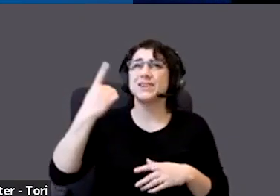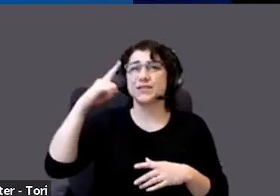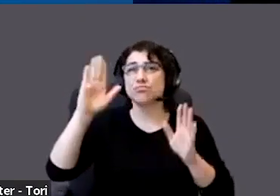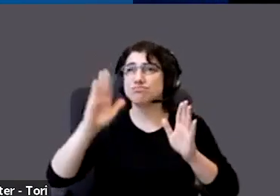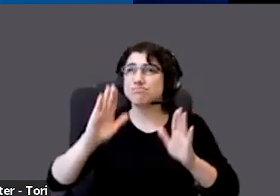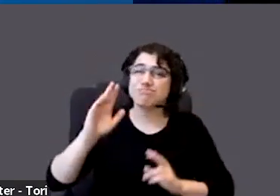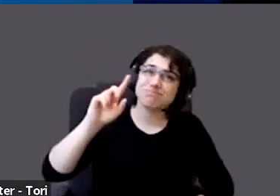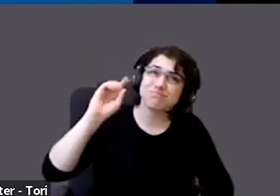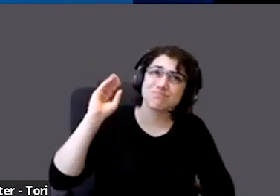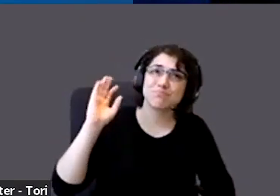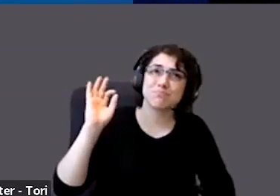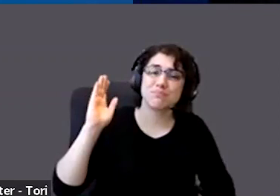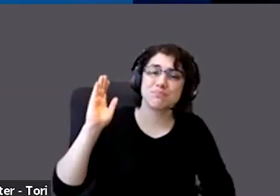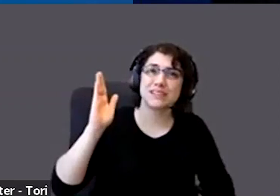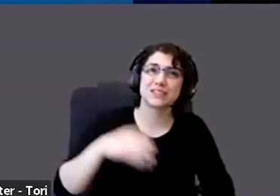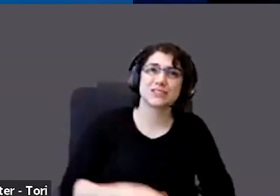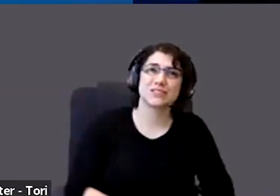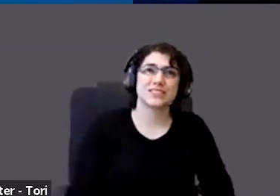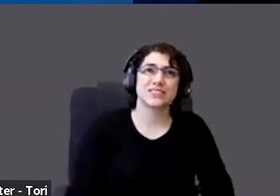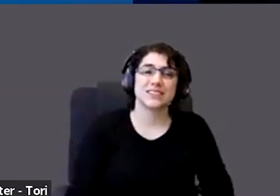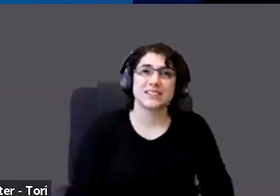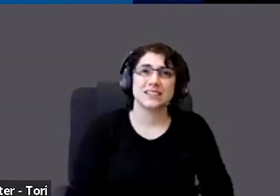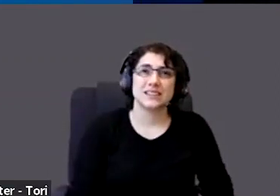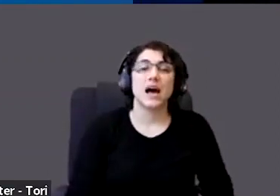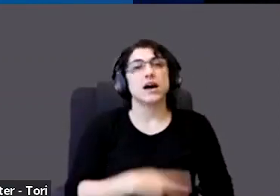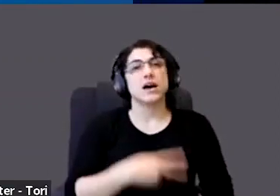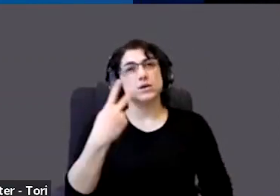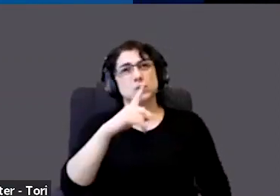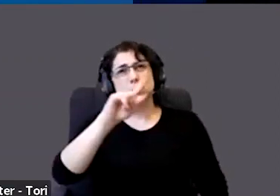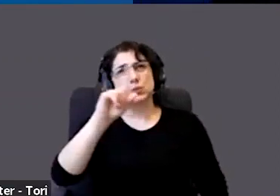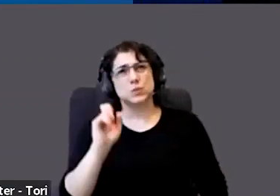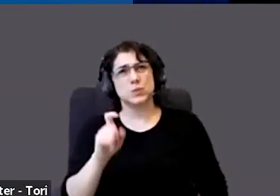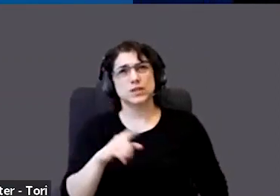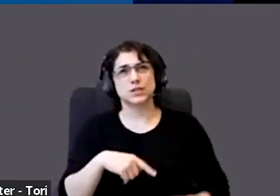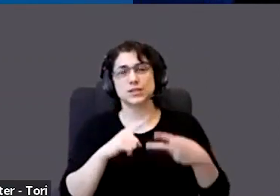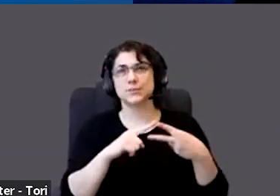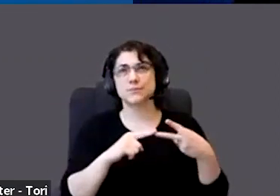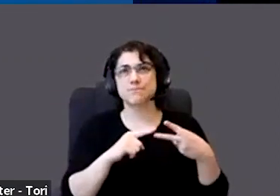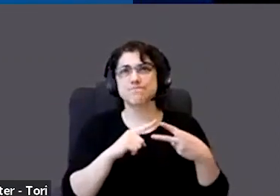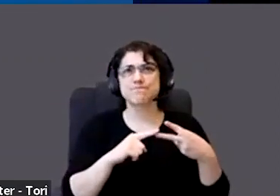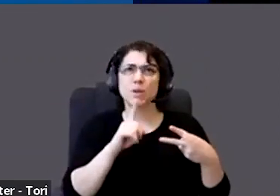I have two sort of questions that are related to each other.